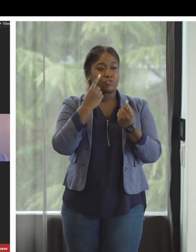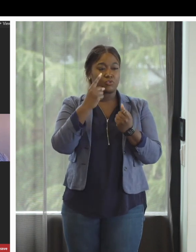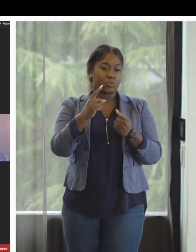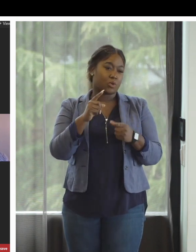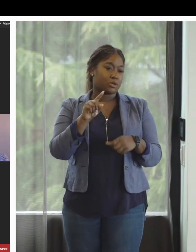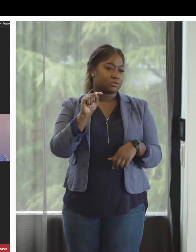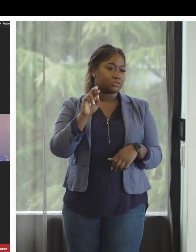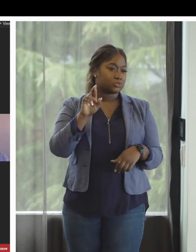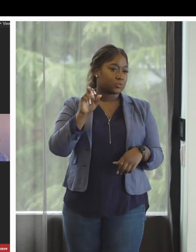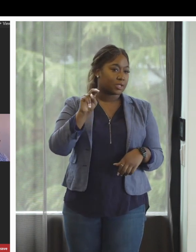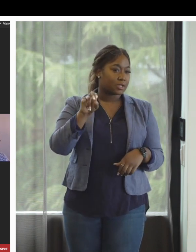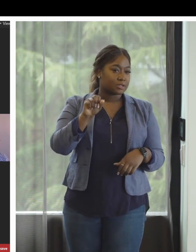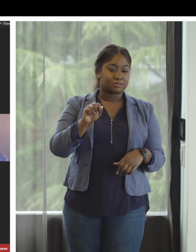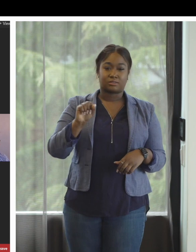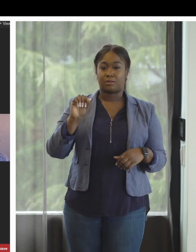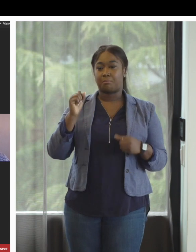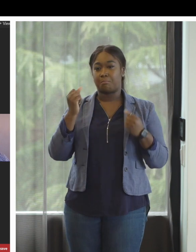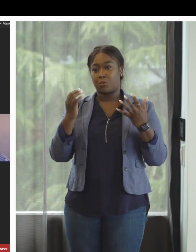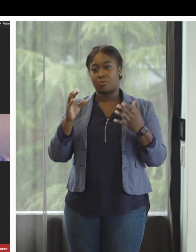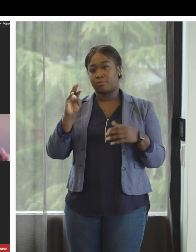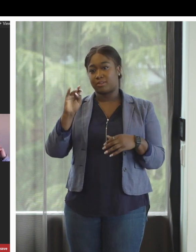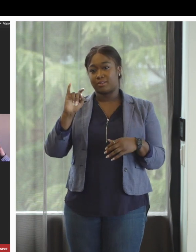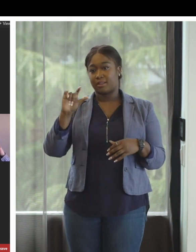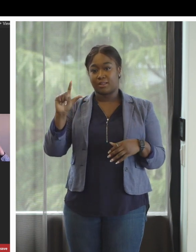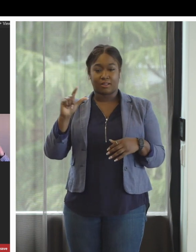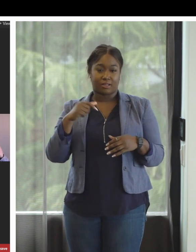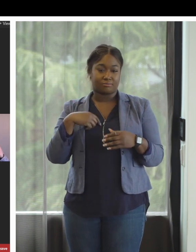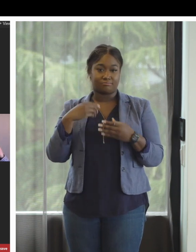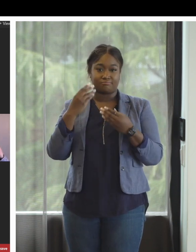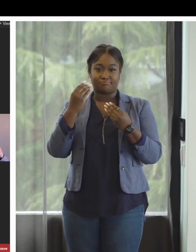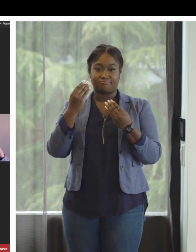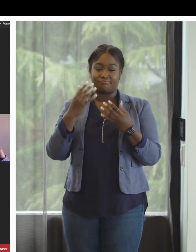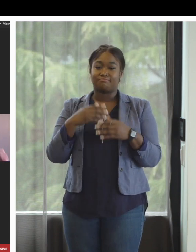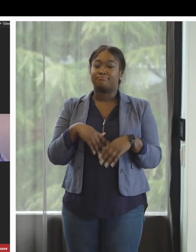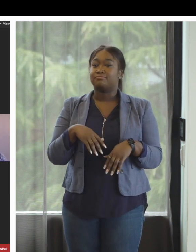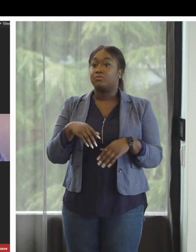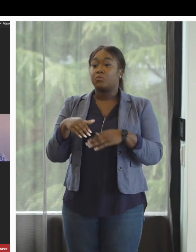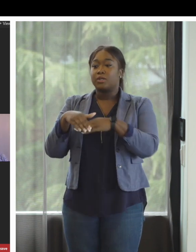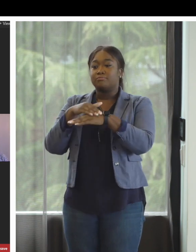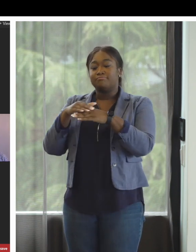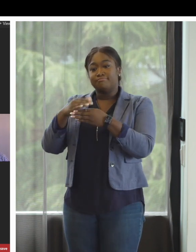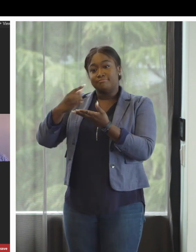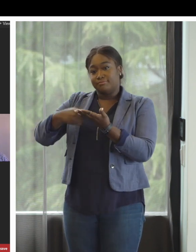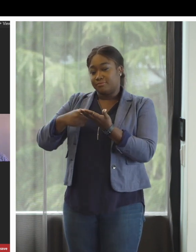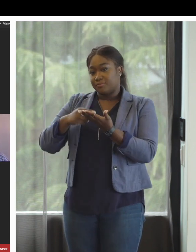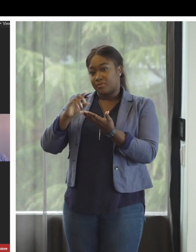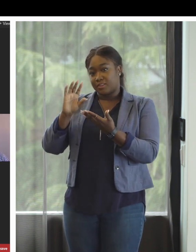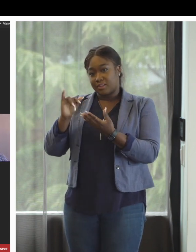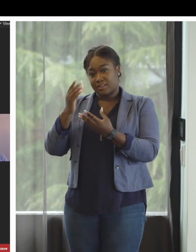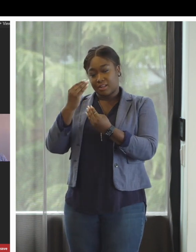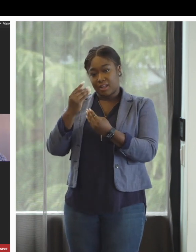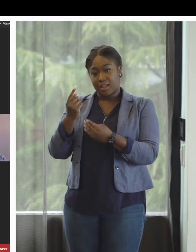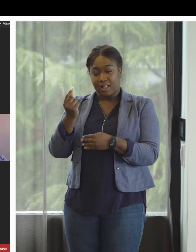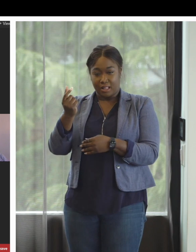Elliott's presentation was great and that touched on that a little bit an some of data that's transfered within